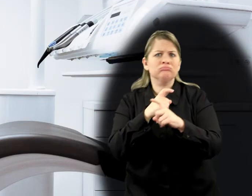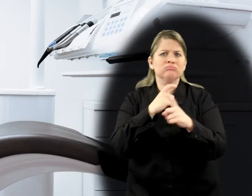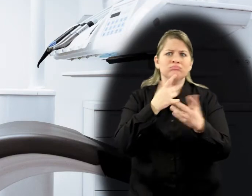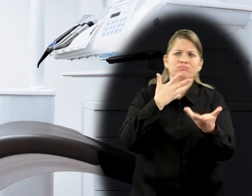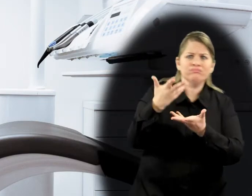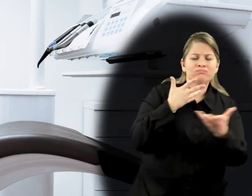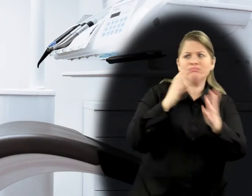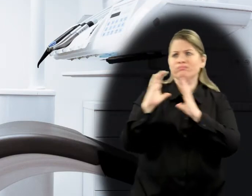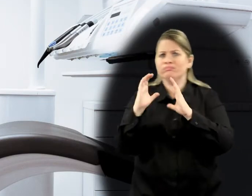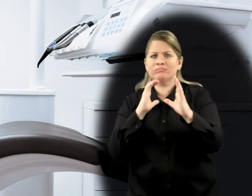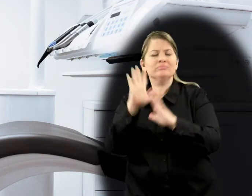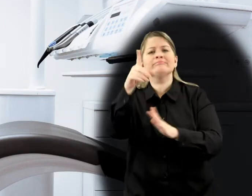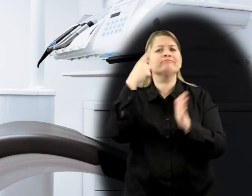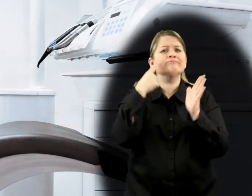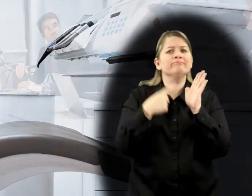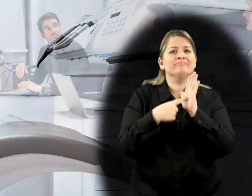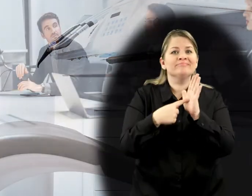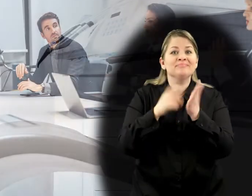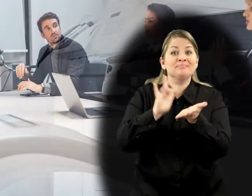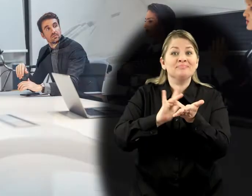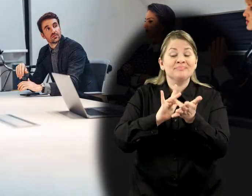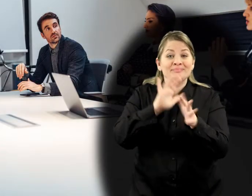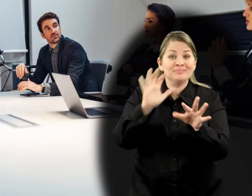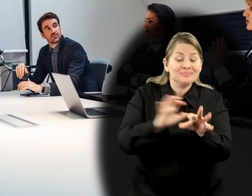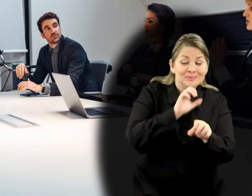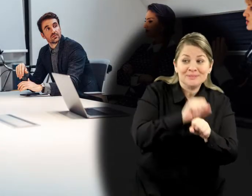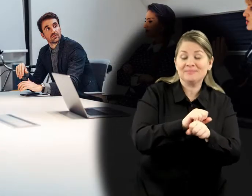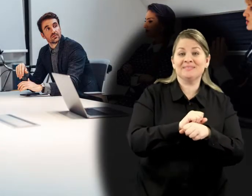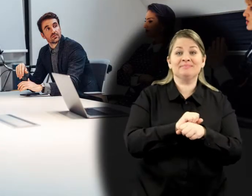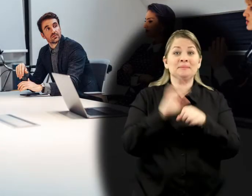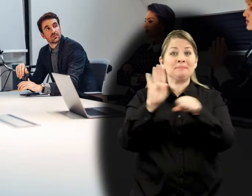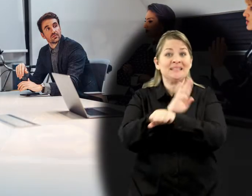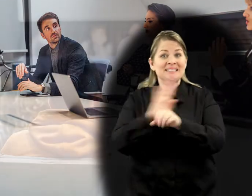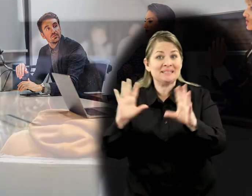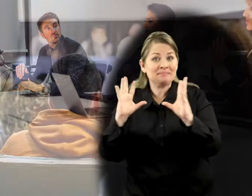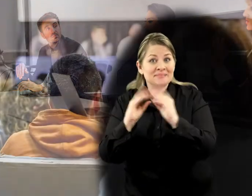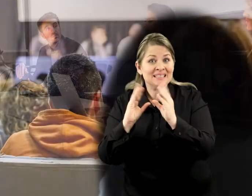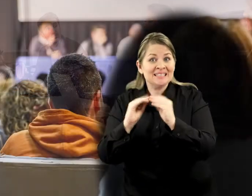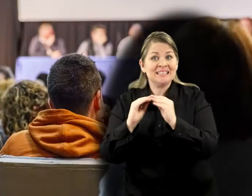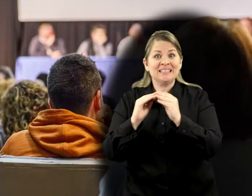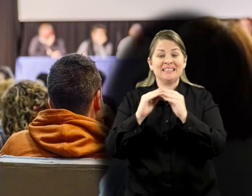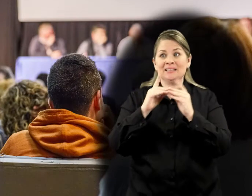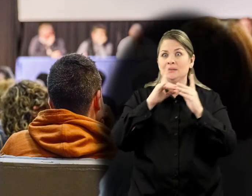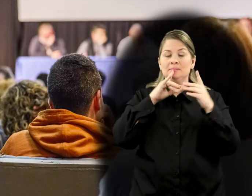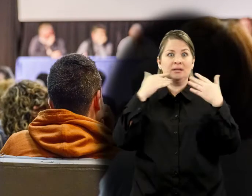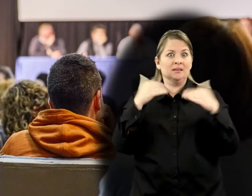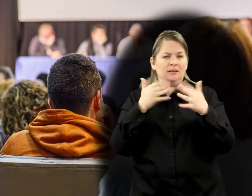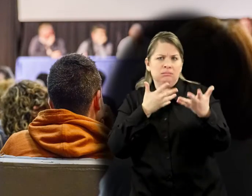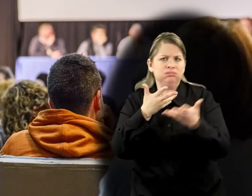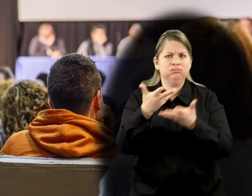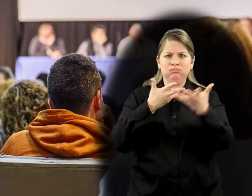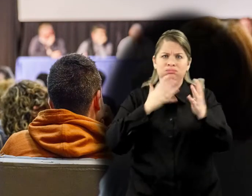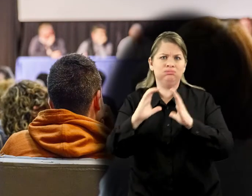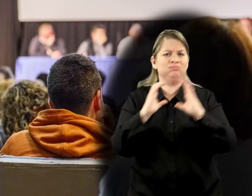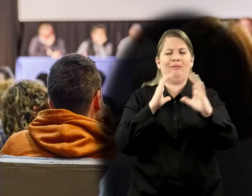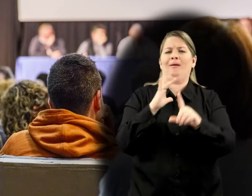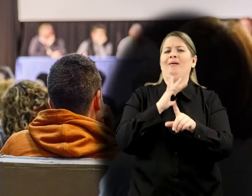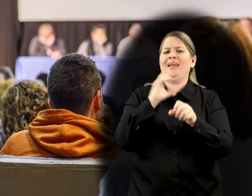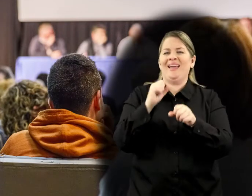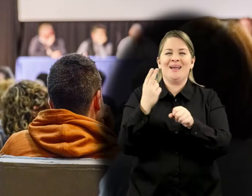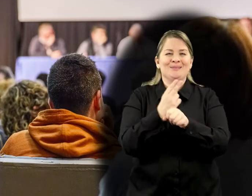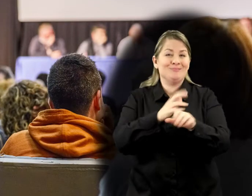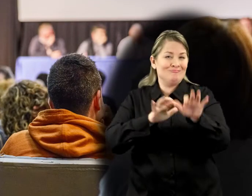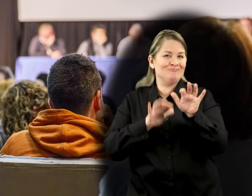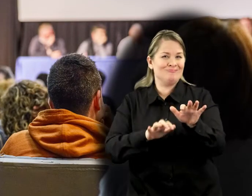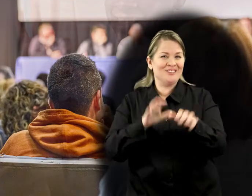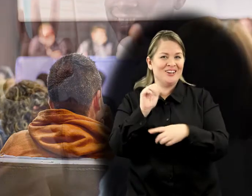such as a medical appointments, business meetings or community meetings.